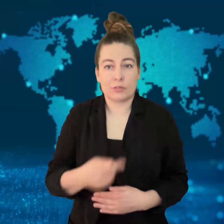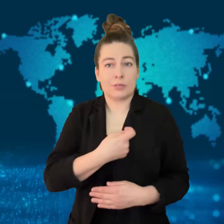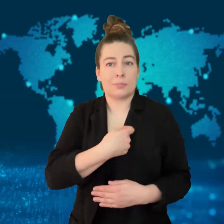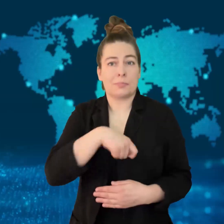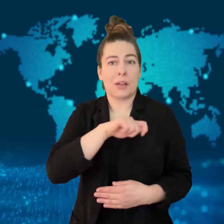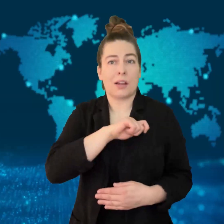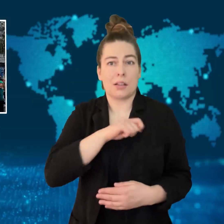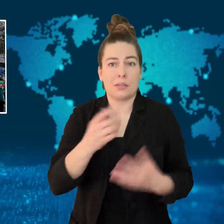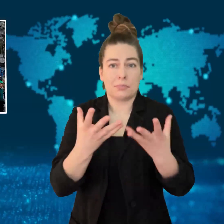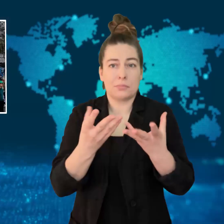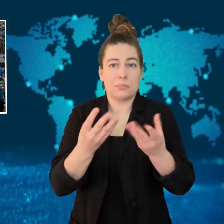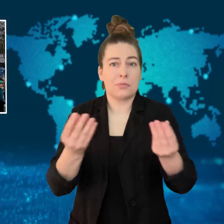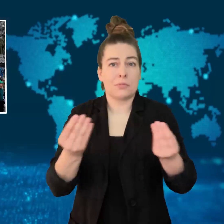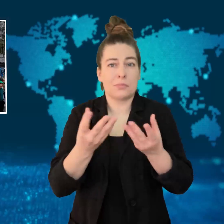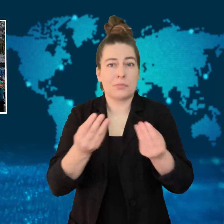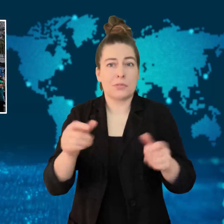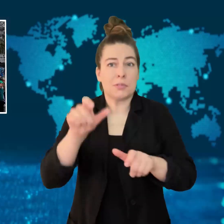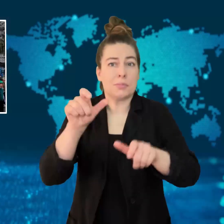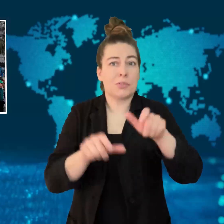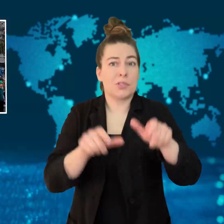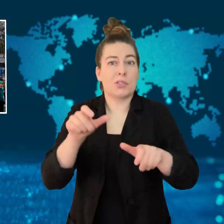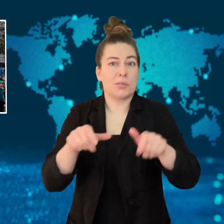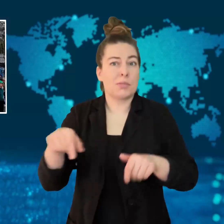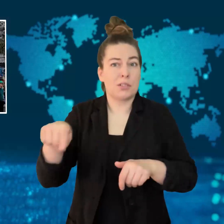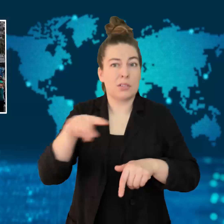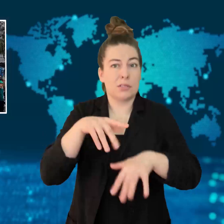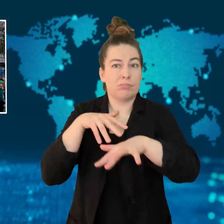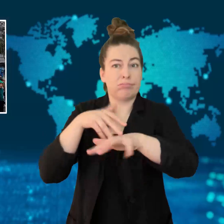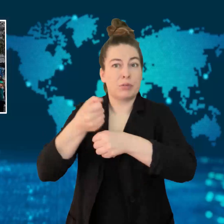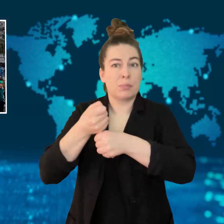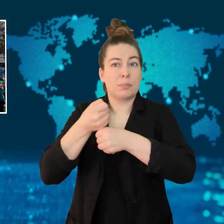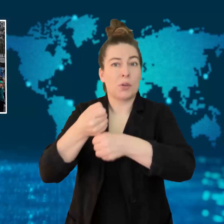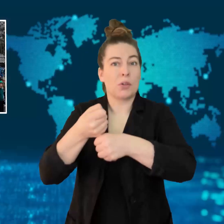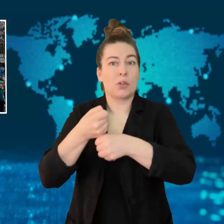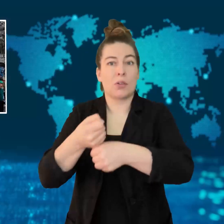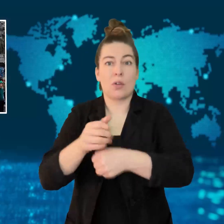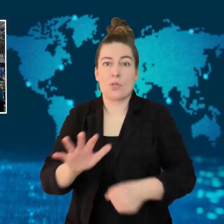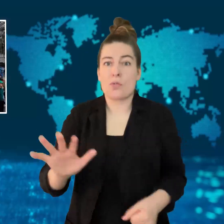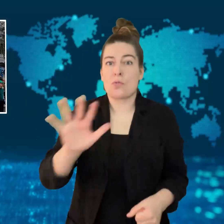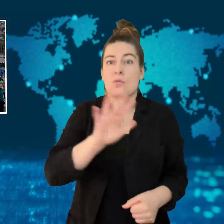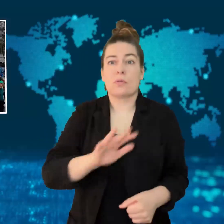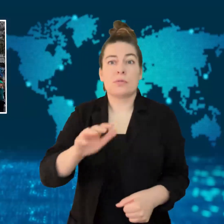[MONIKA]: Tens of thousands of protesters